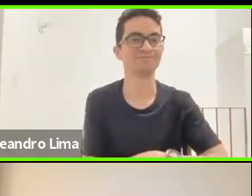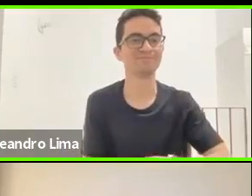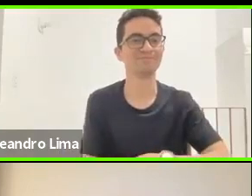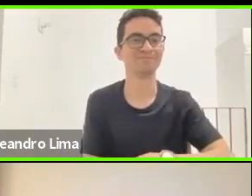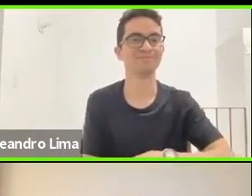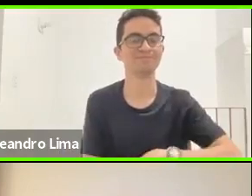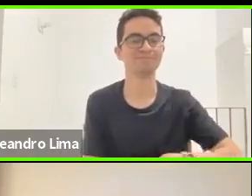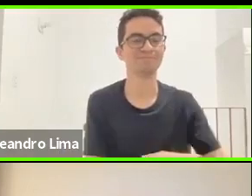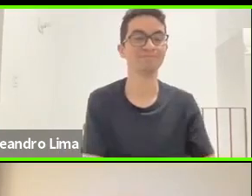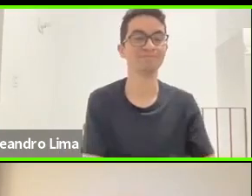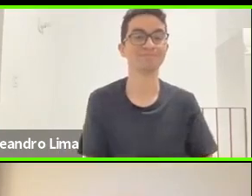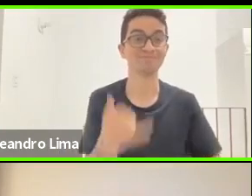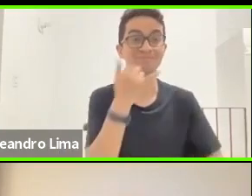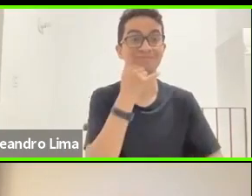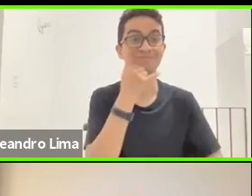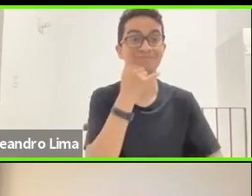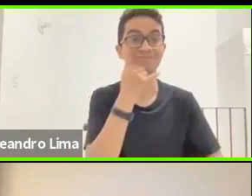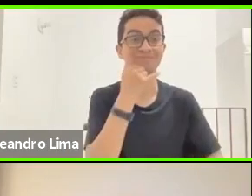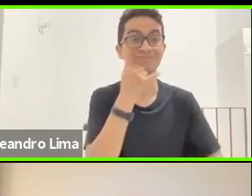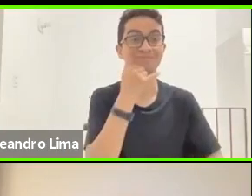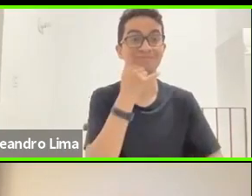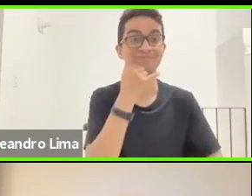Ideas, it's the idea of that get that have the most authority